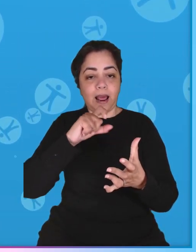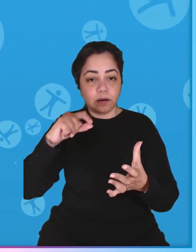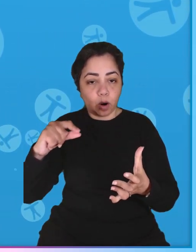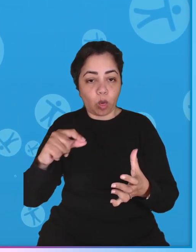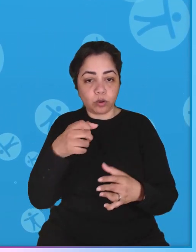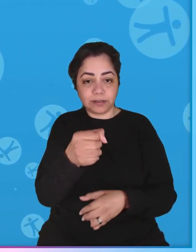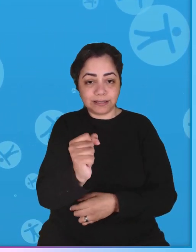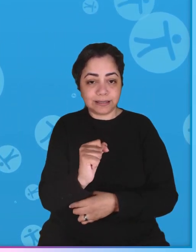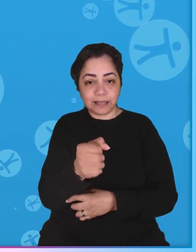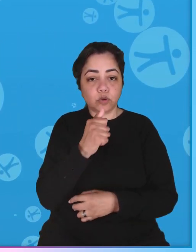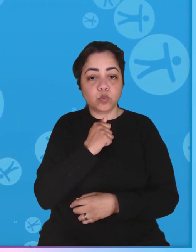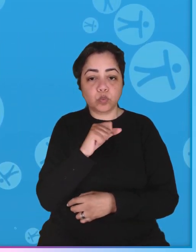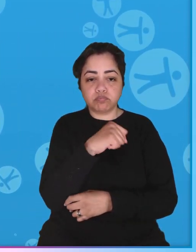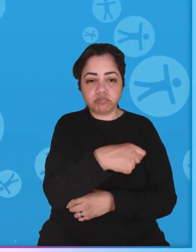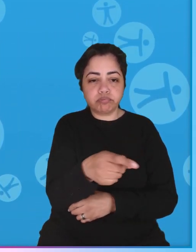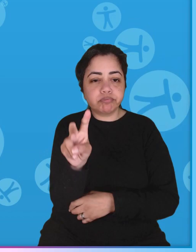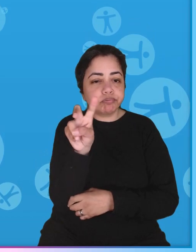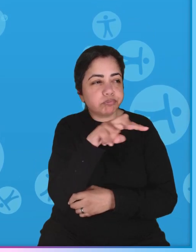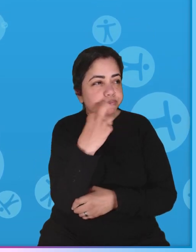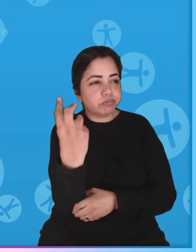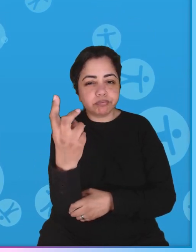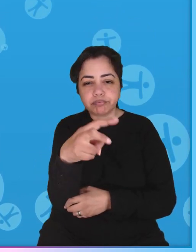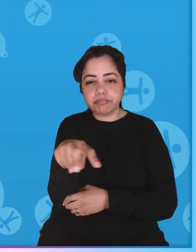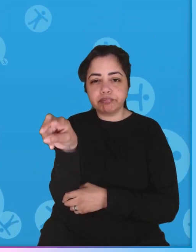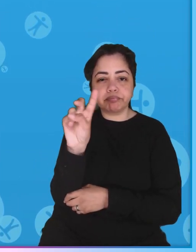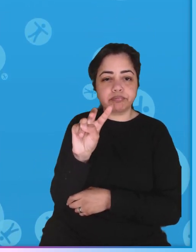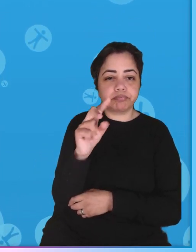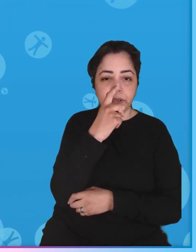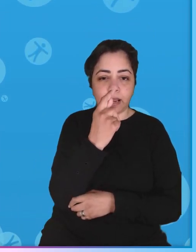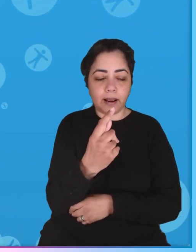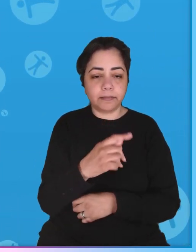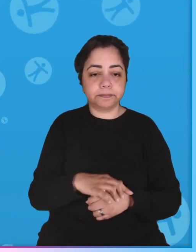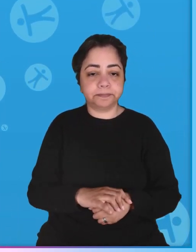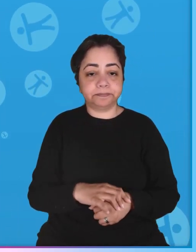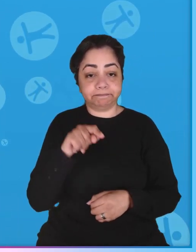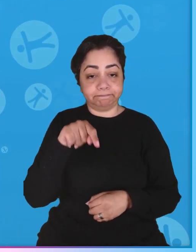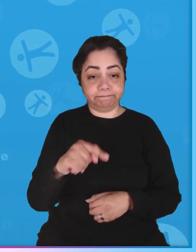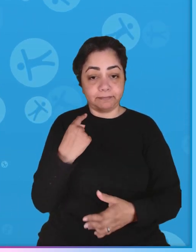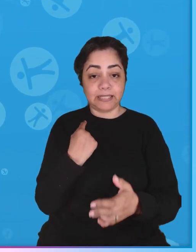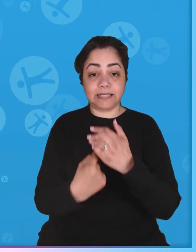whose sponsorship of the showcase’s debut year has made it possible to commission art assets for the event